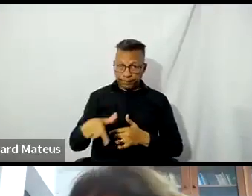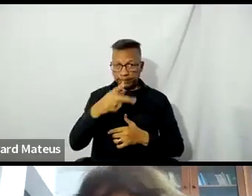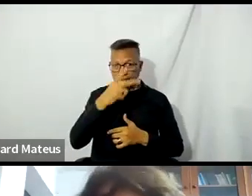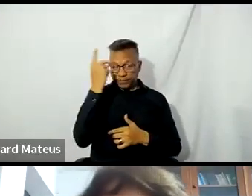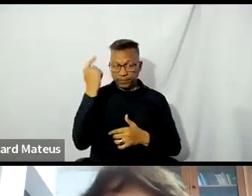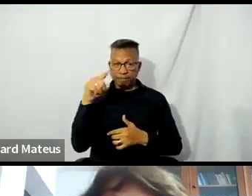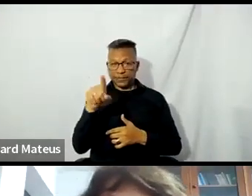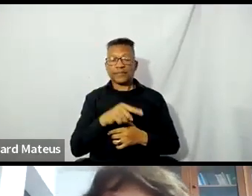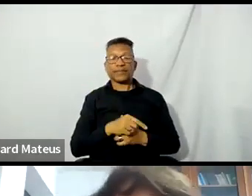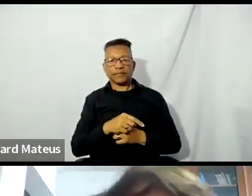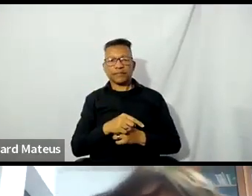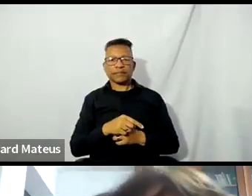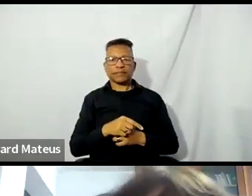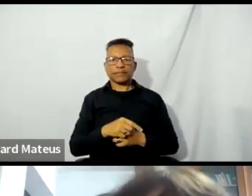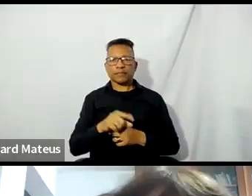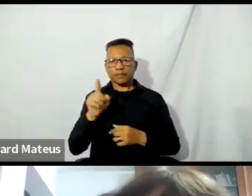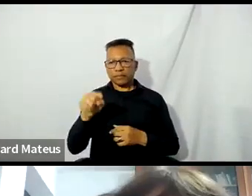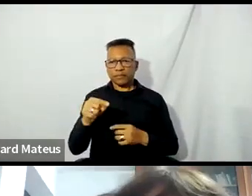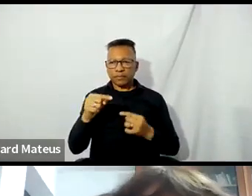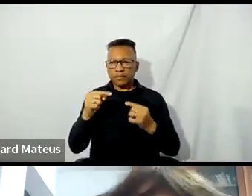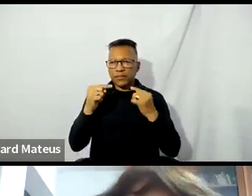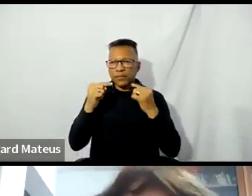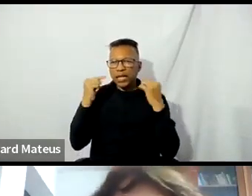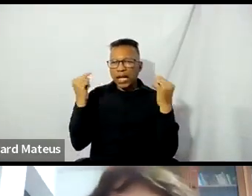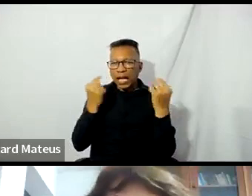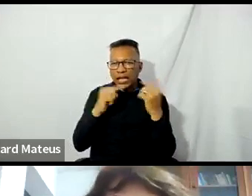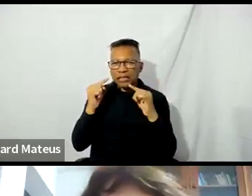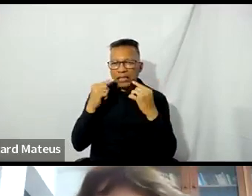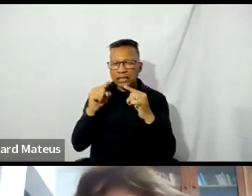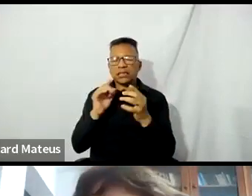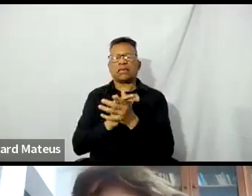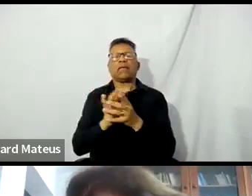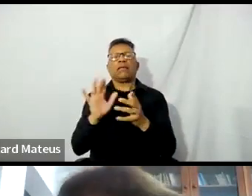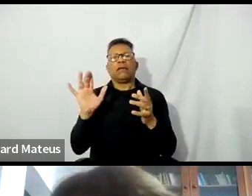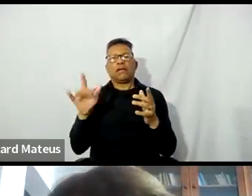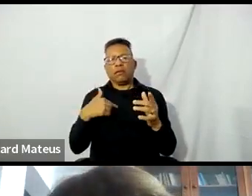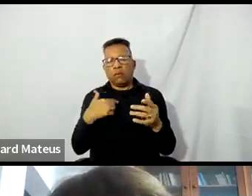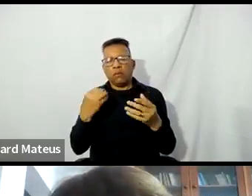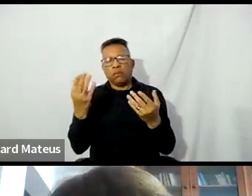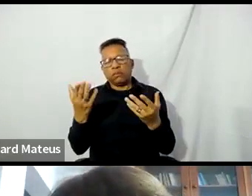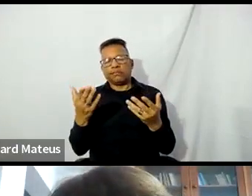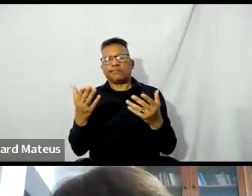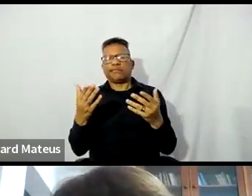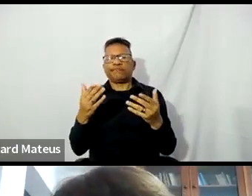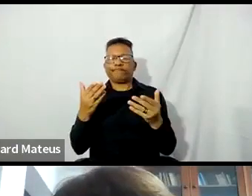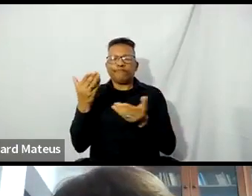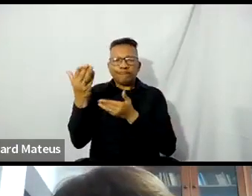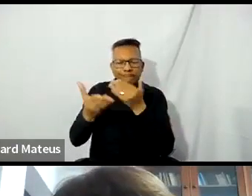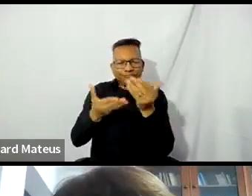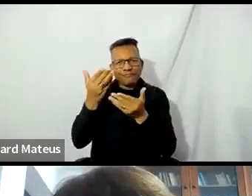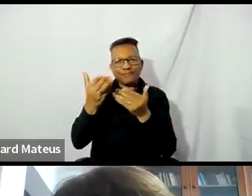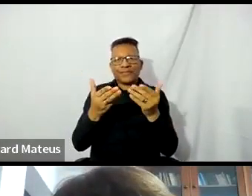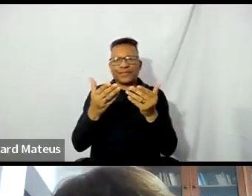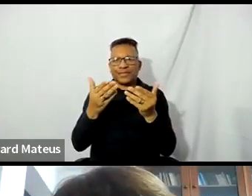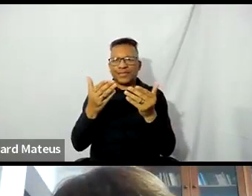, these virtues of , these virtues of criticism, . think, thinking, generosity thinking, generosity.